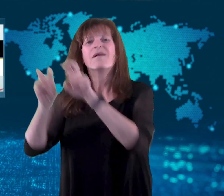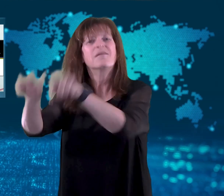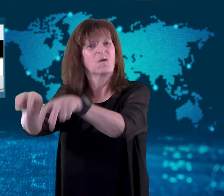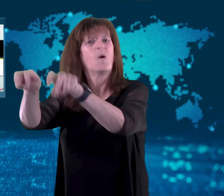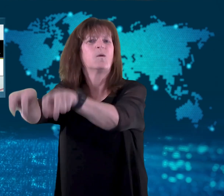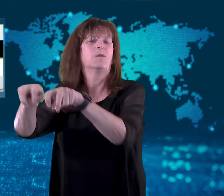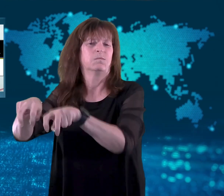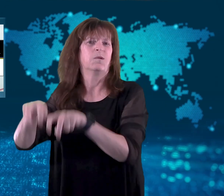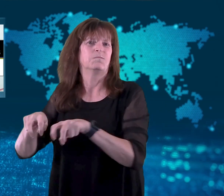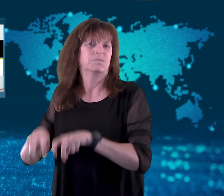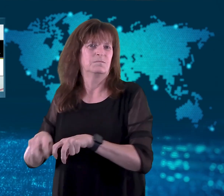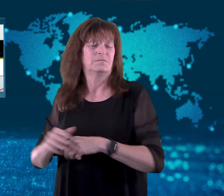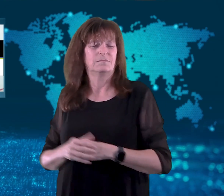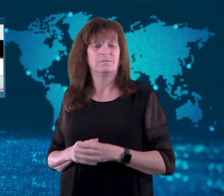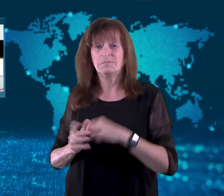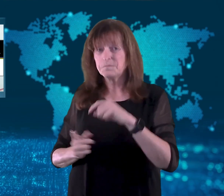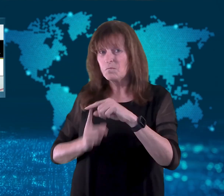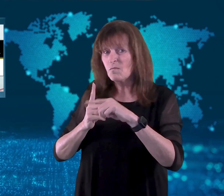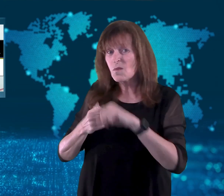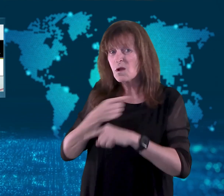the last two years.